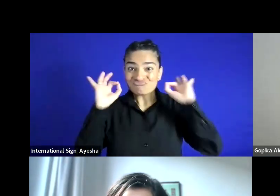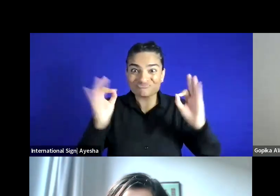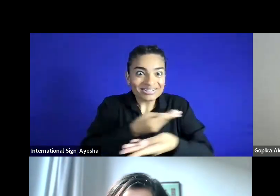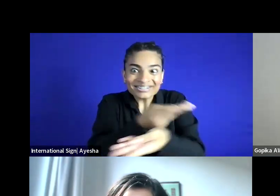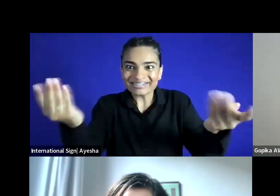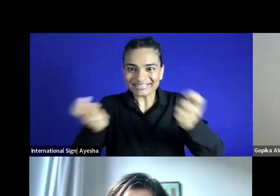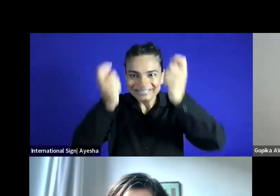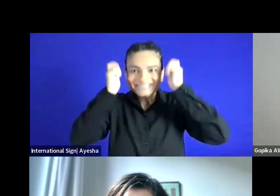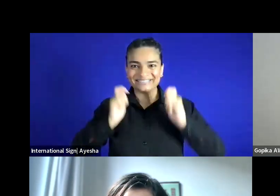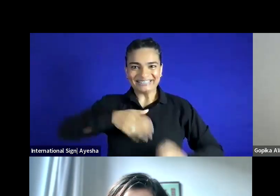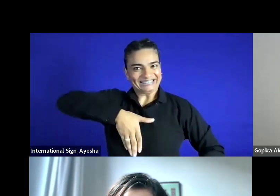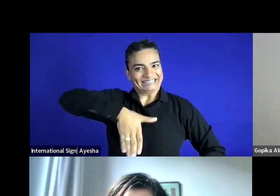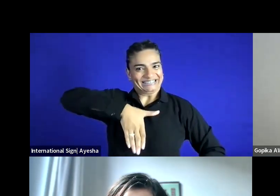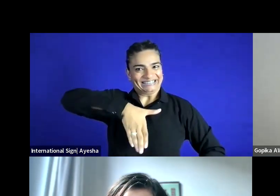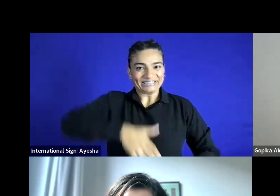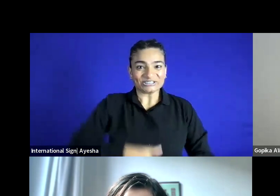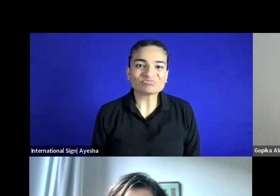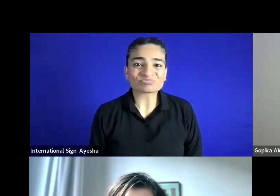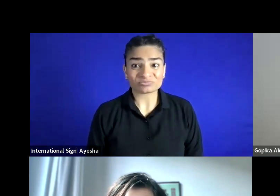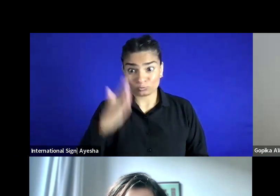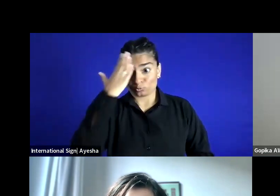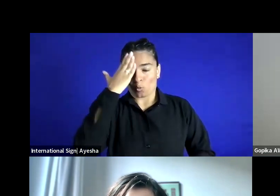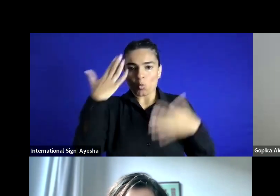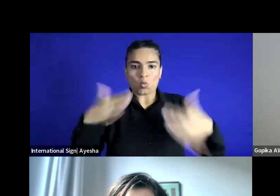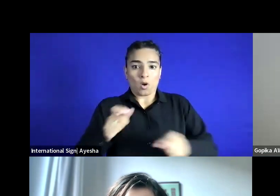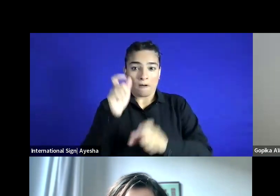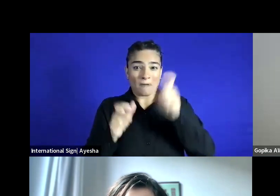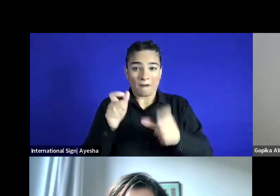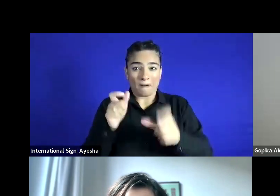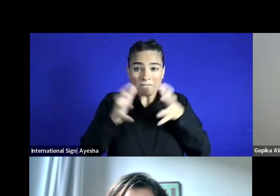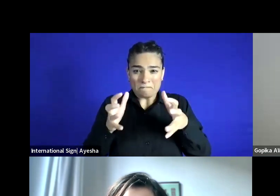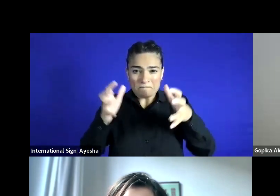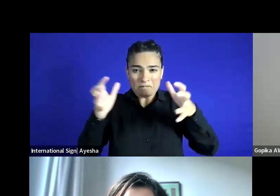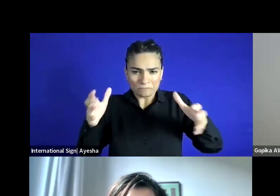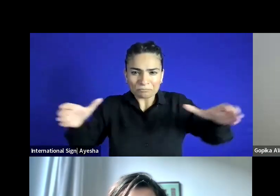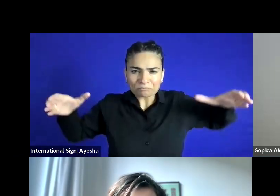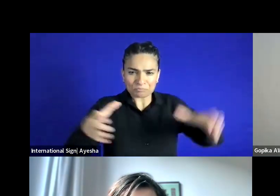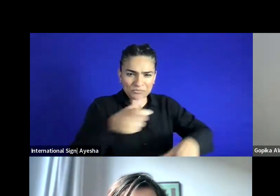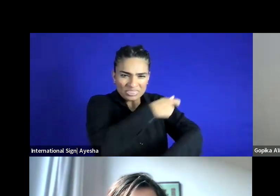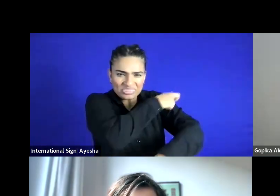Yesterday we had our final staff check in before we all started traveling. We all start traveling.